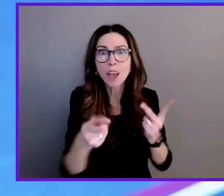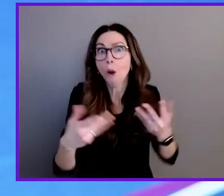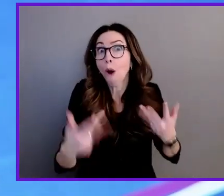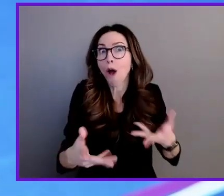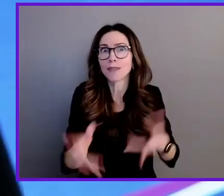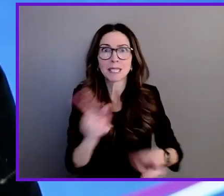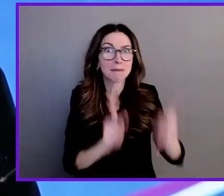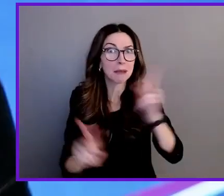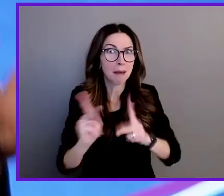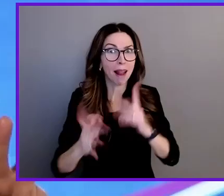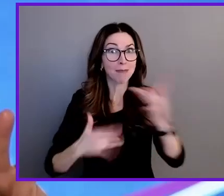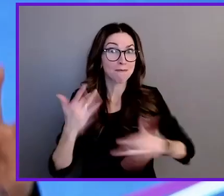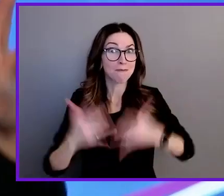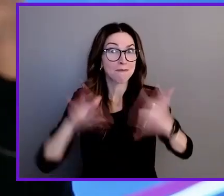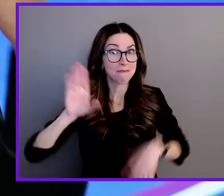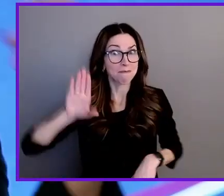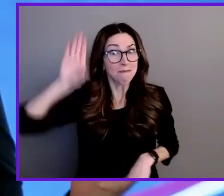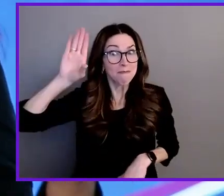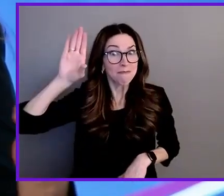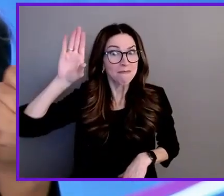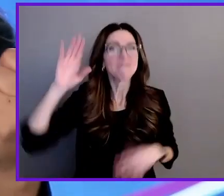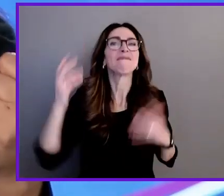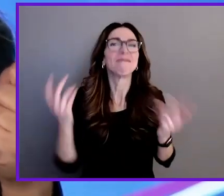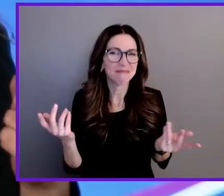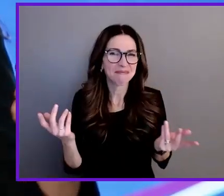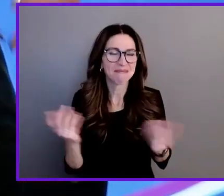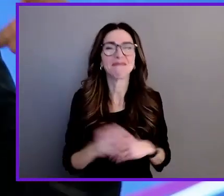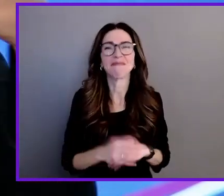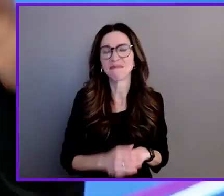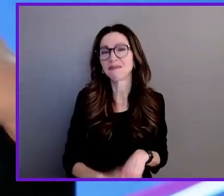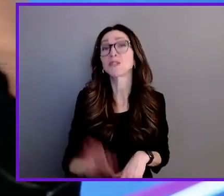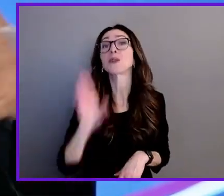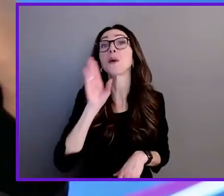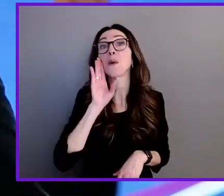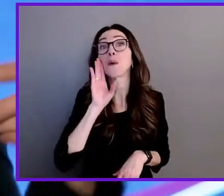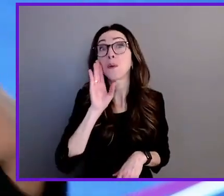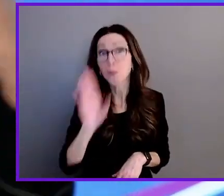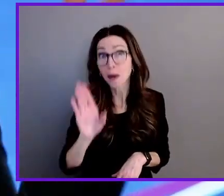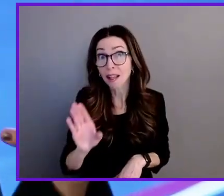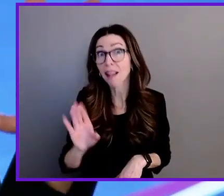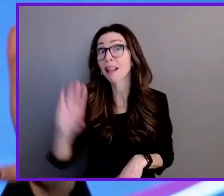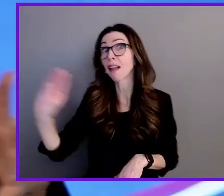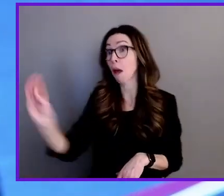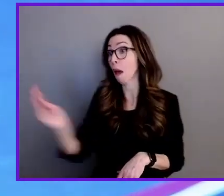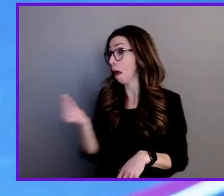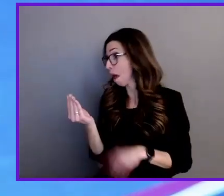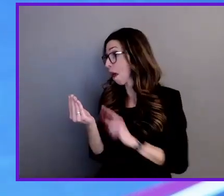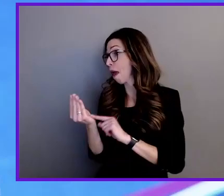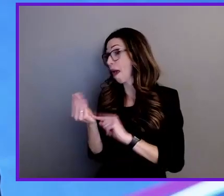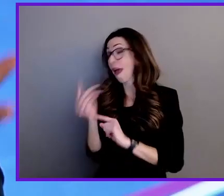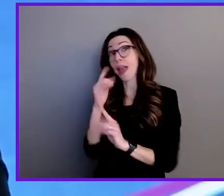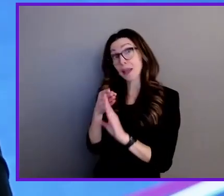We’re going to take two questions from the questions we received in advance to give you time to formulate your questions if you haven’t already